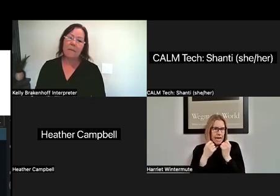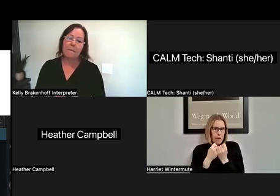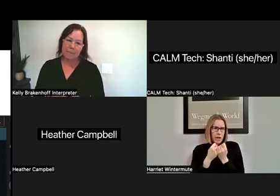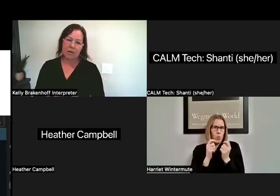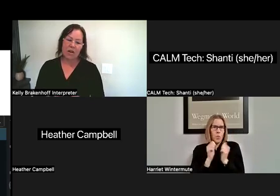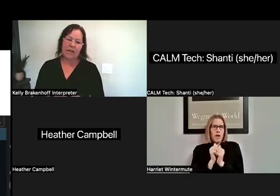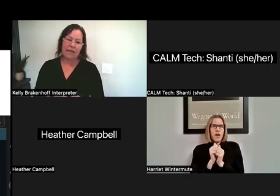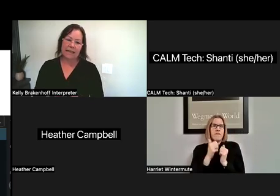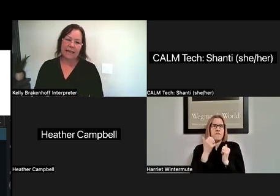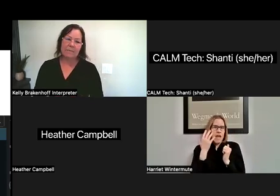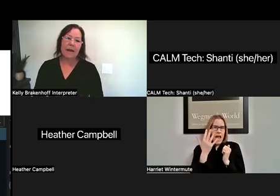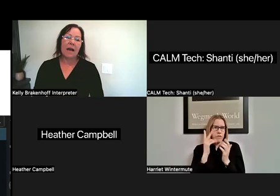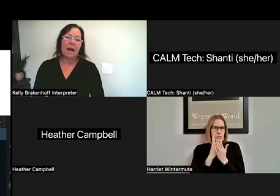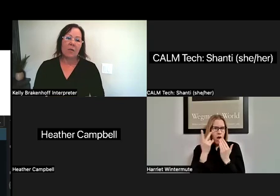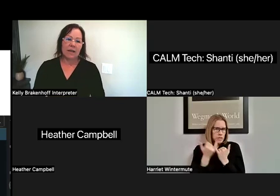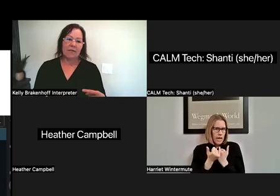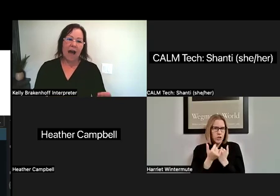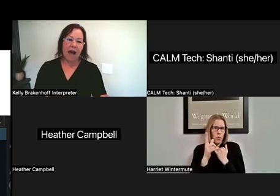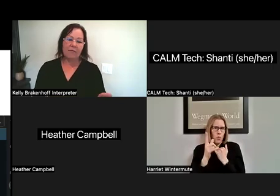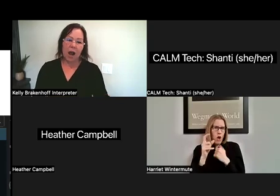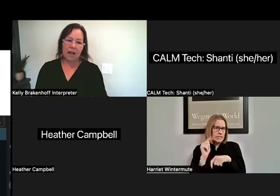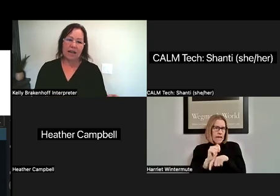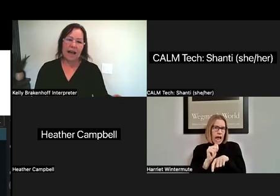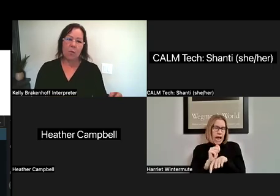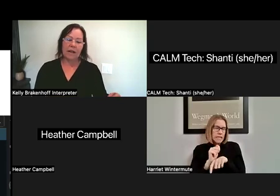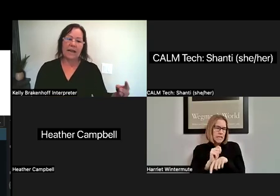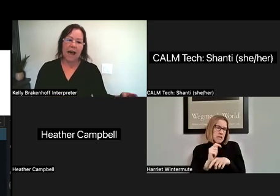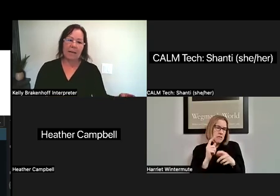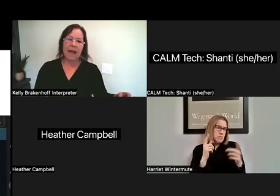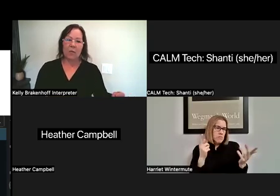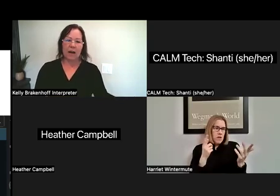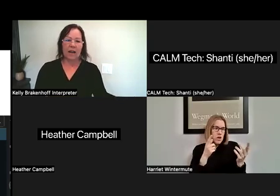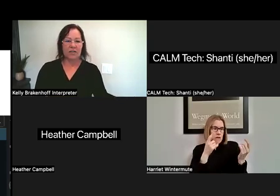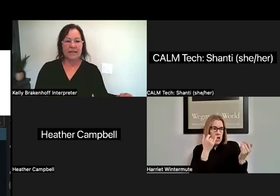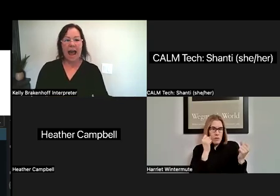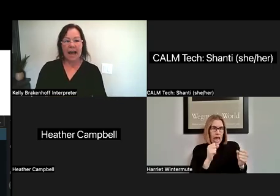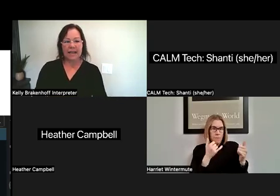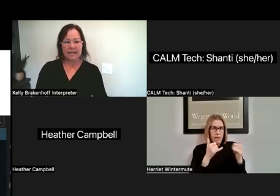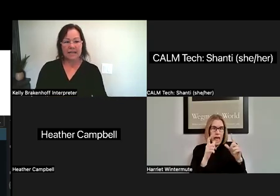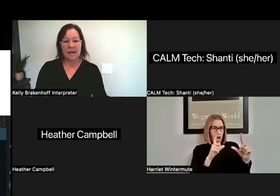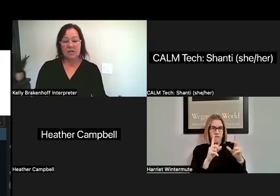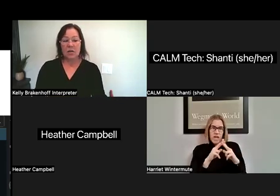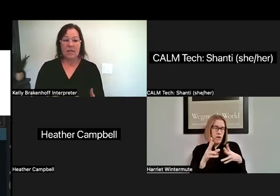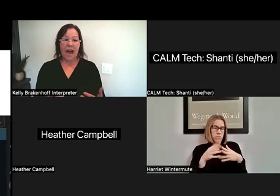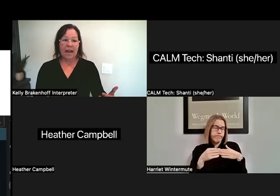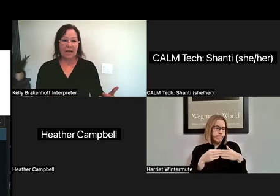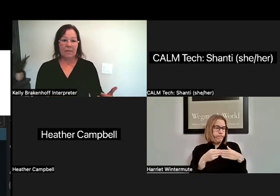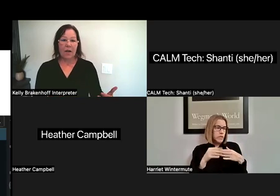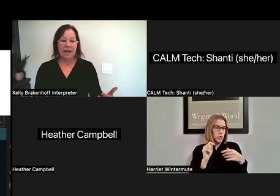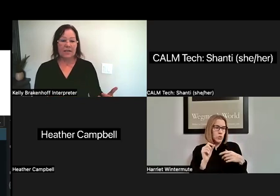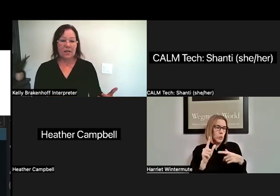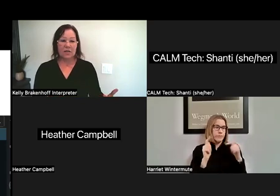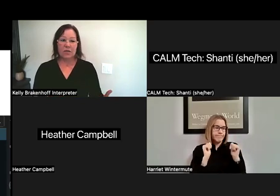members on the team with five projects at one time and 100 tasks. So if that applies to you,